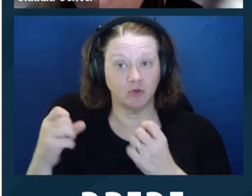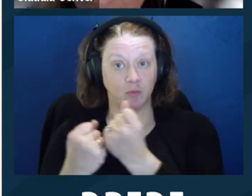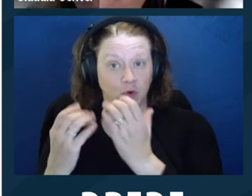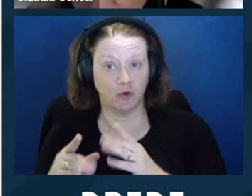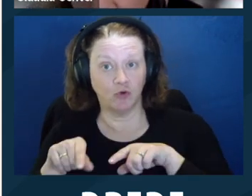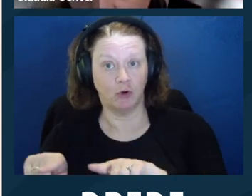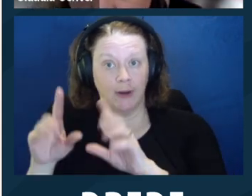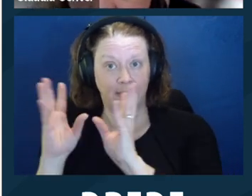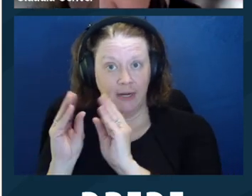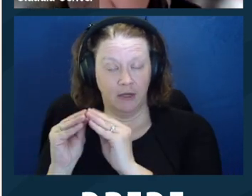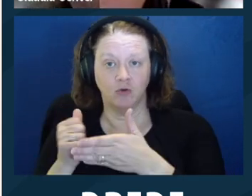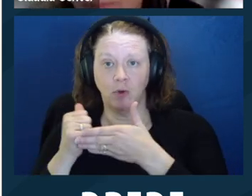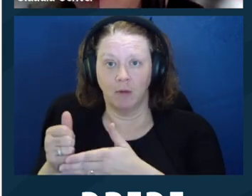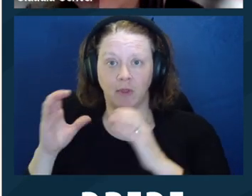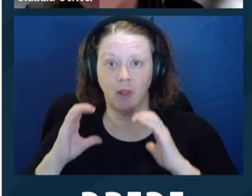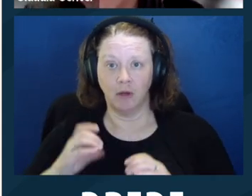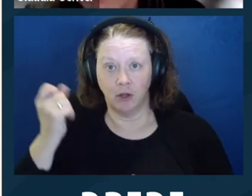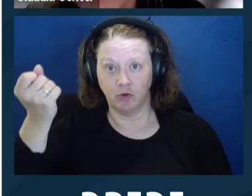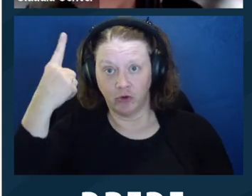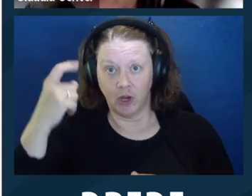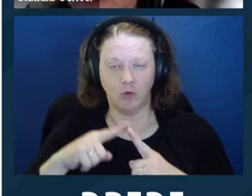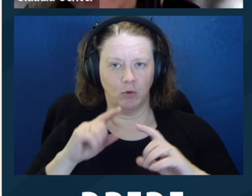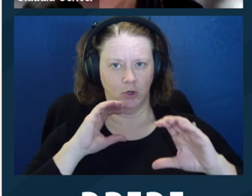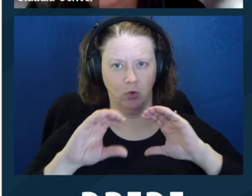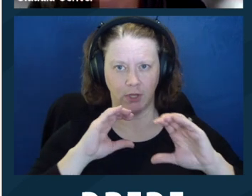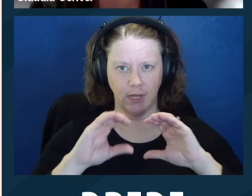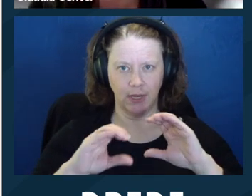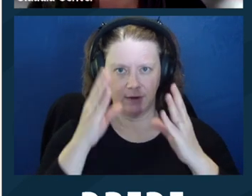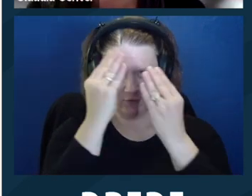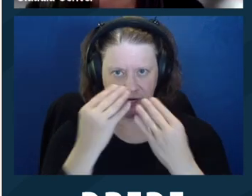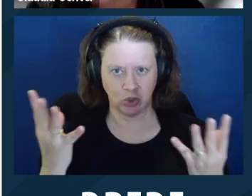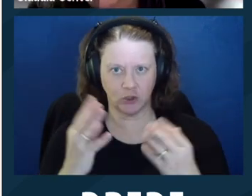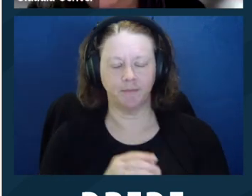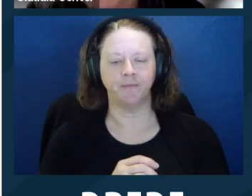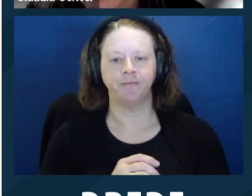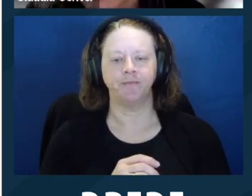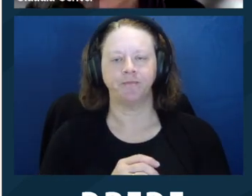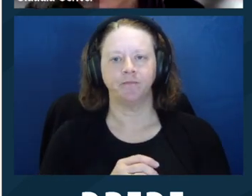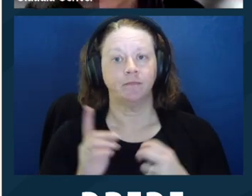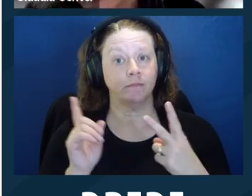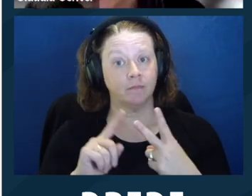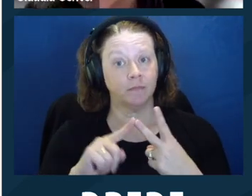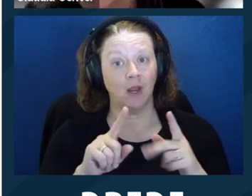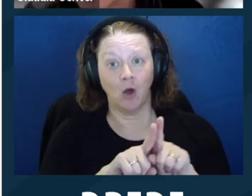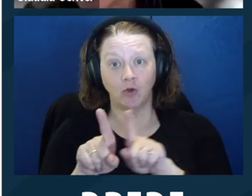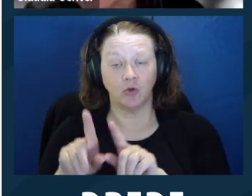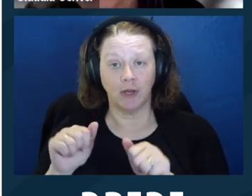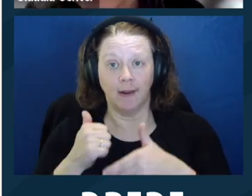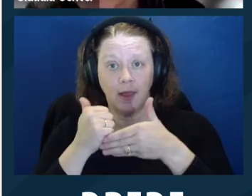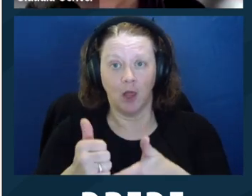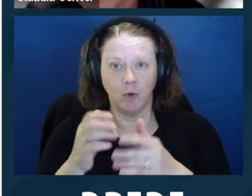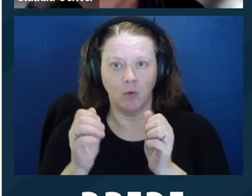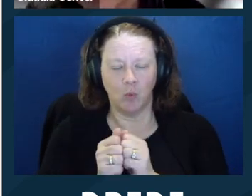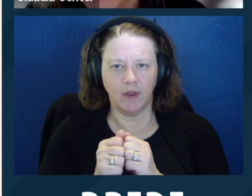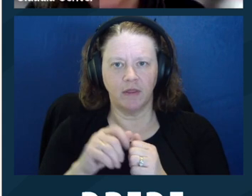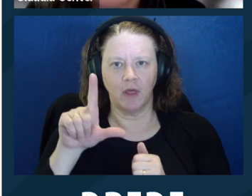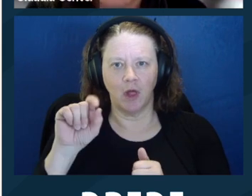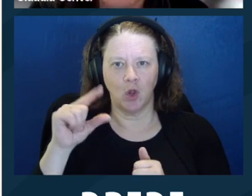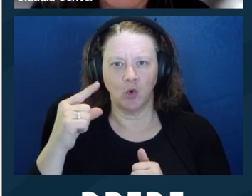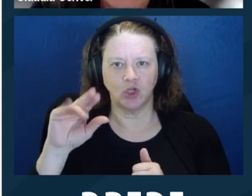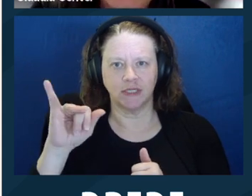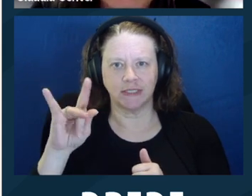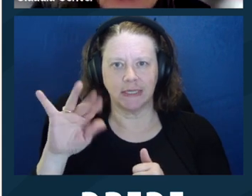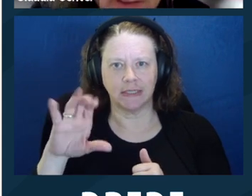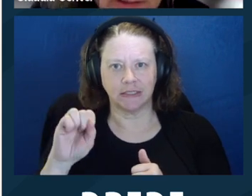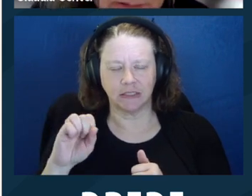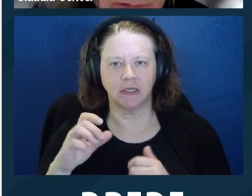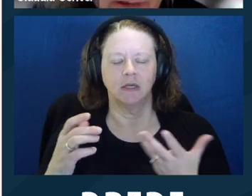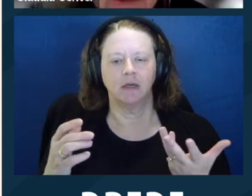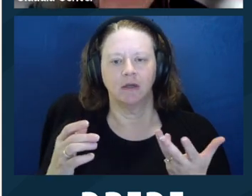but they can also help with logistics of attorney/client relationships. They can help with amazing.